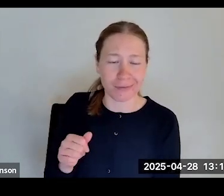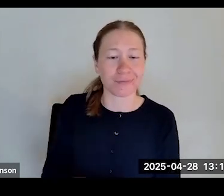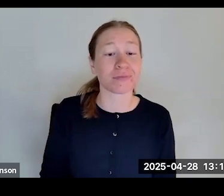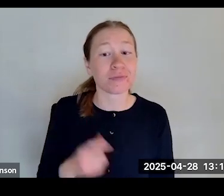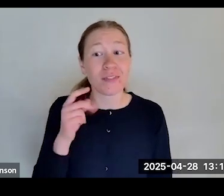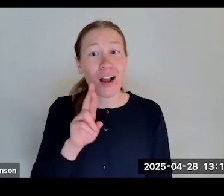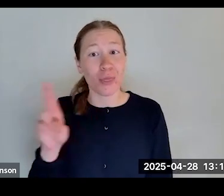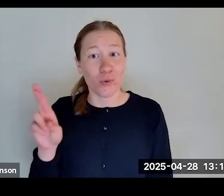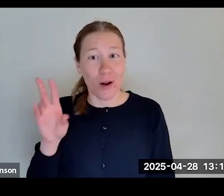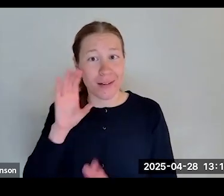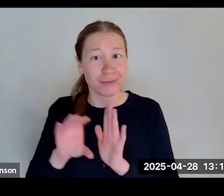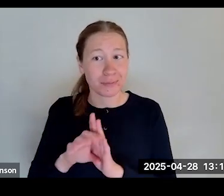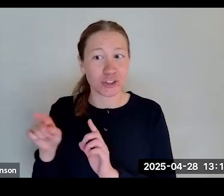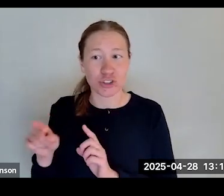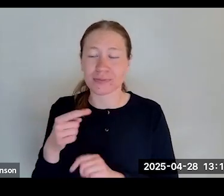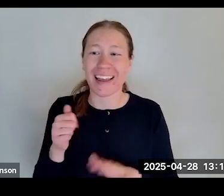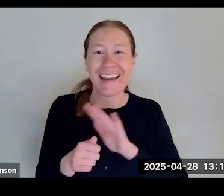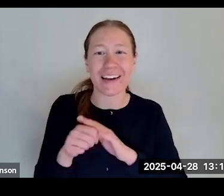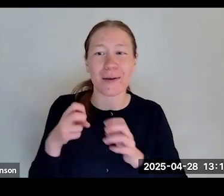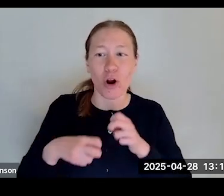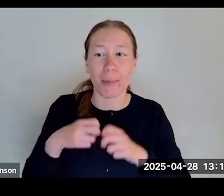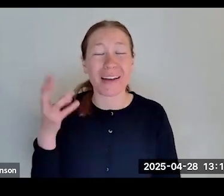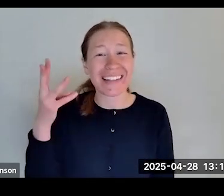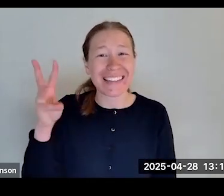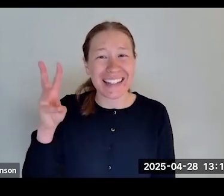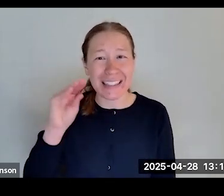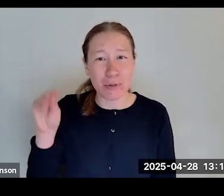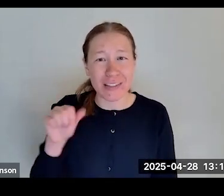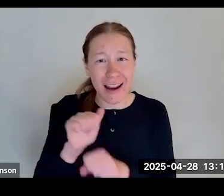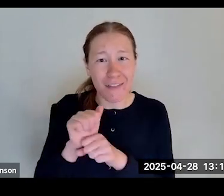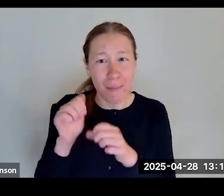16% of US employees report having a non-apparent disability.